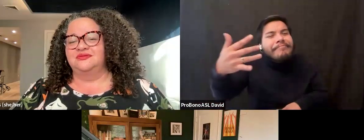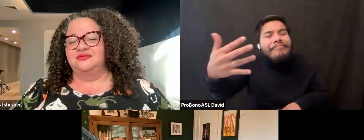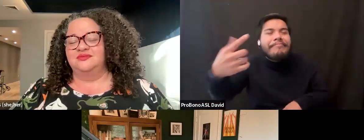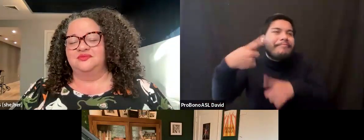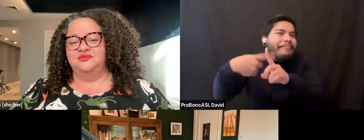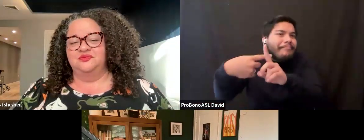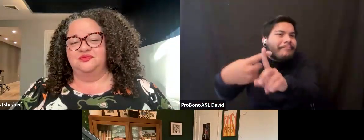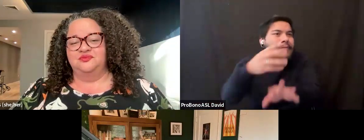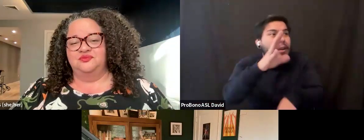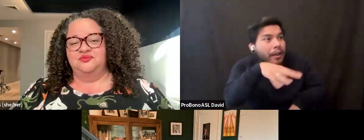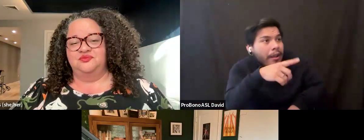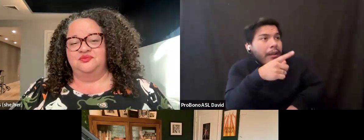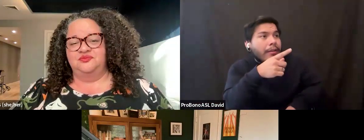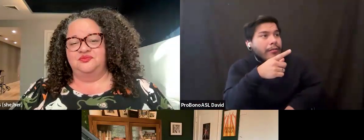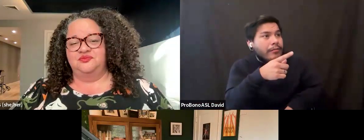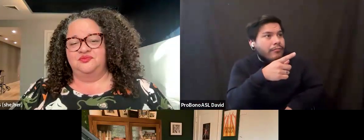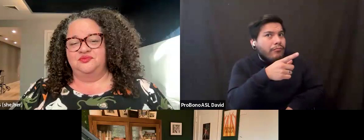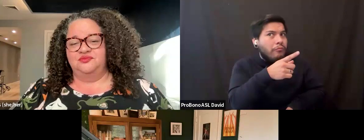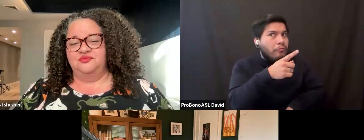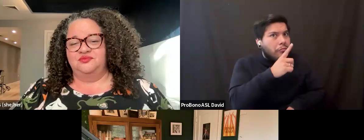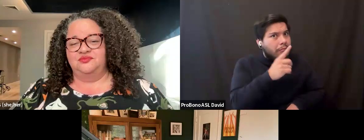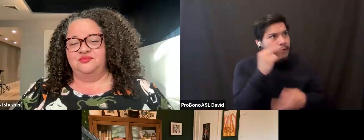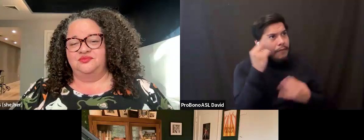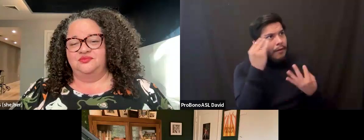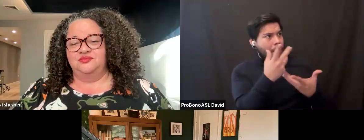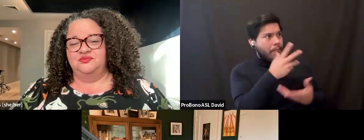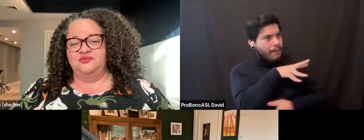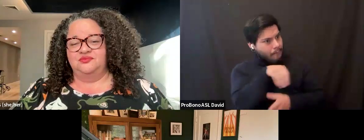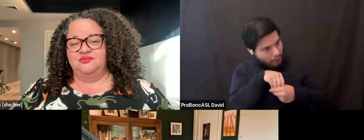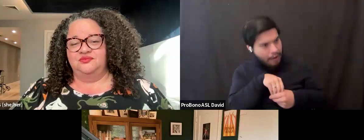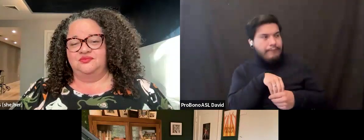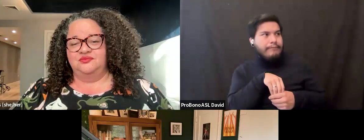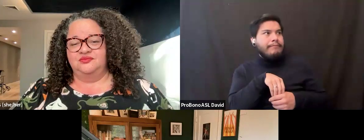would you consider being one of the subjects of this film? And then some months after that,